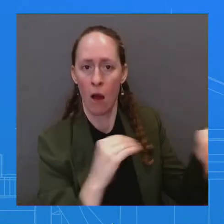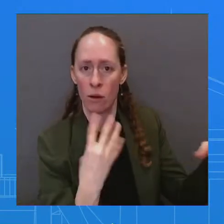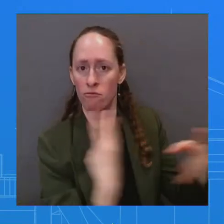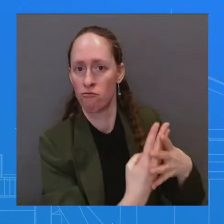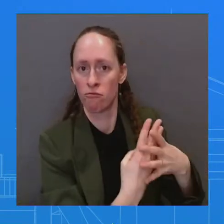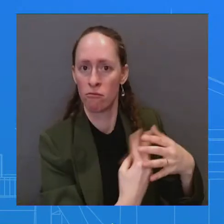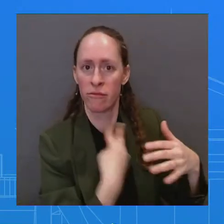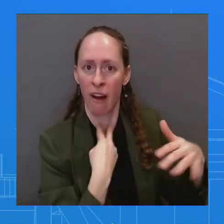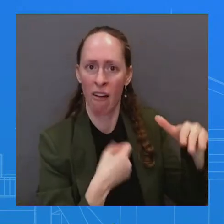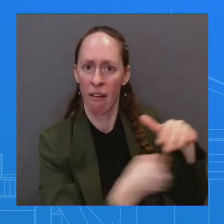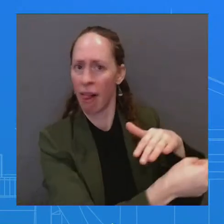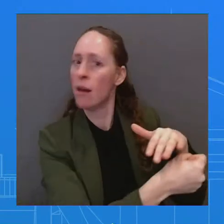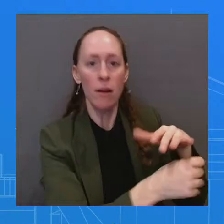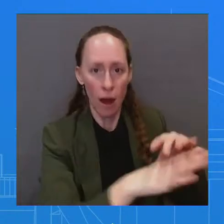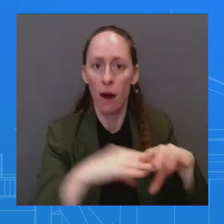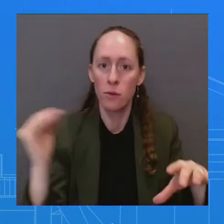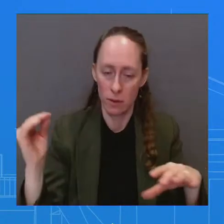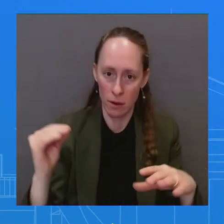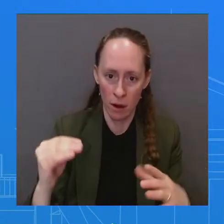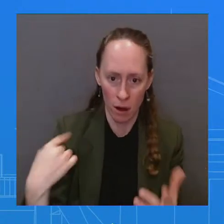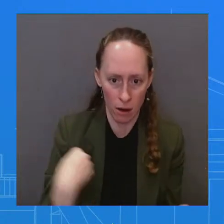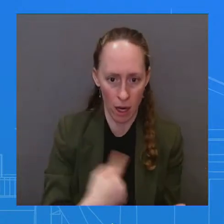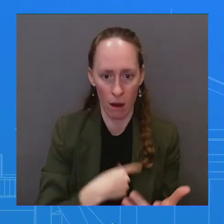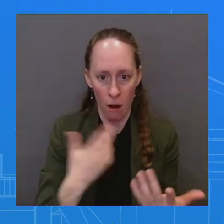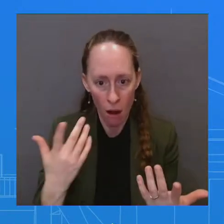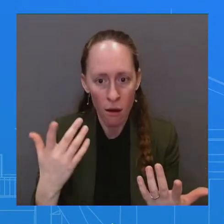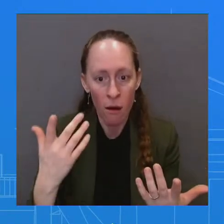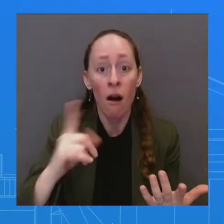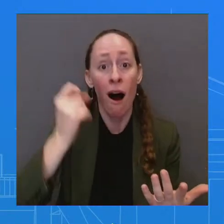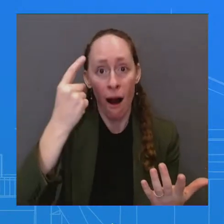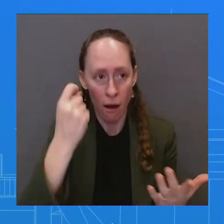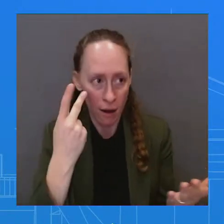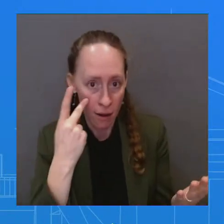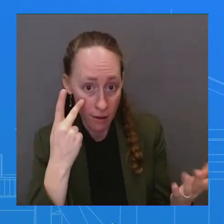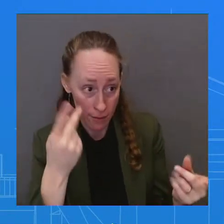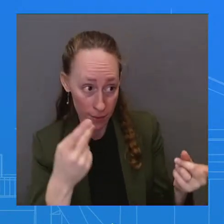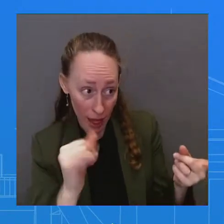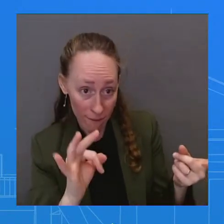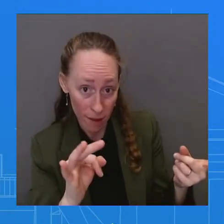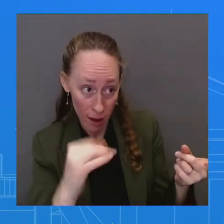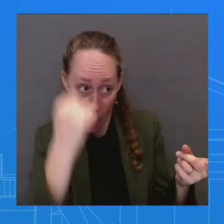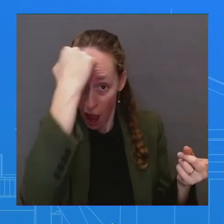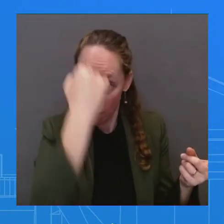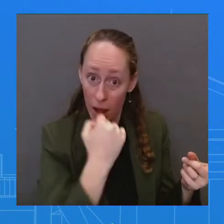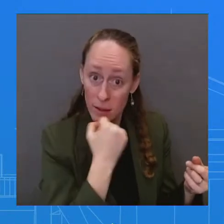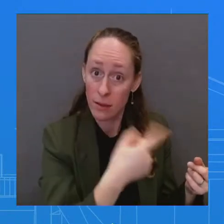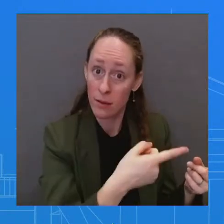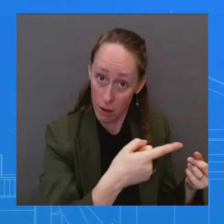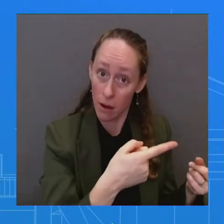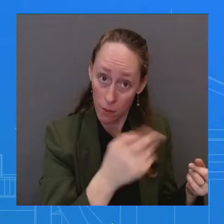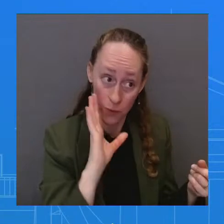The President has been deeply engaged on this process throughout the Thanksgiving weekend. He spoke with the Amir of Qatar at a very critical moment